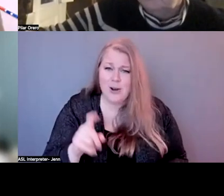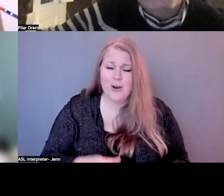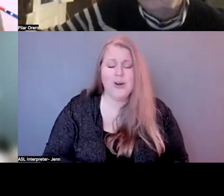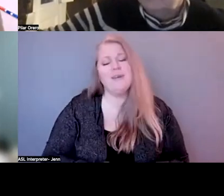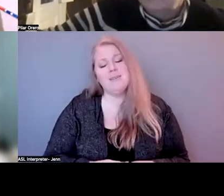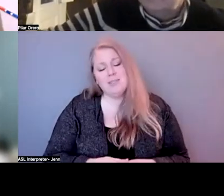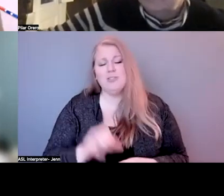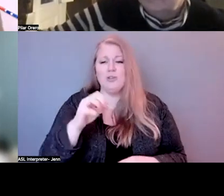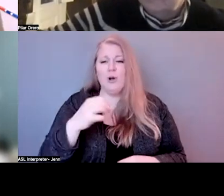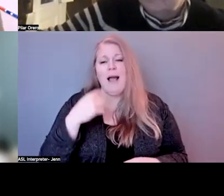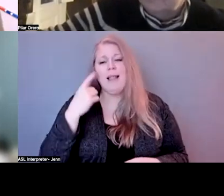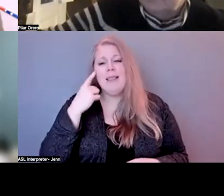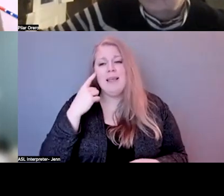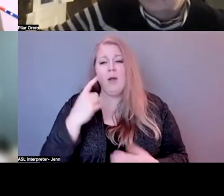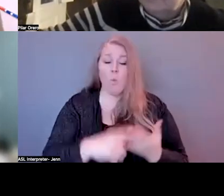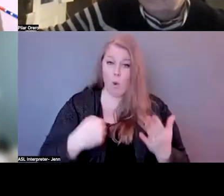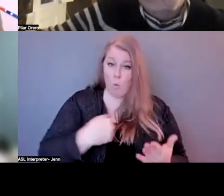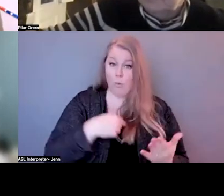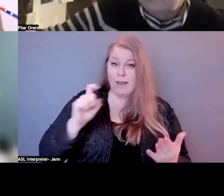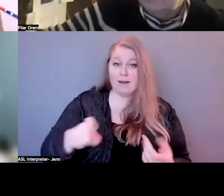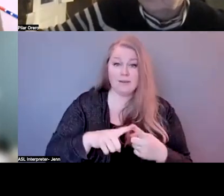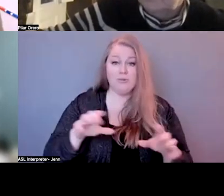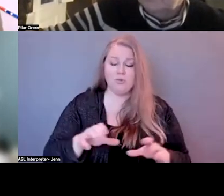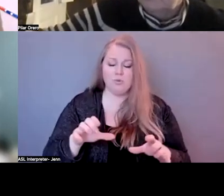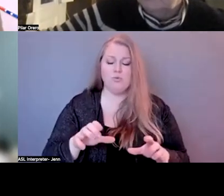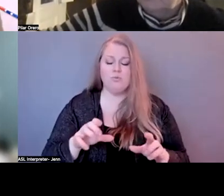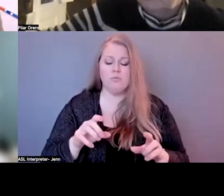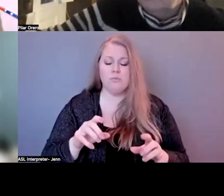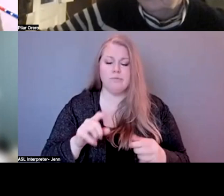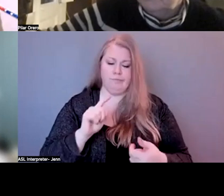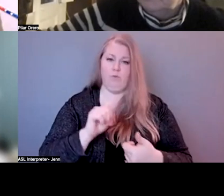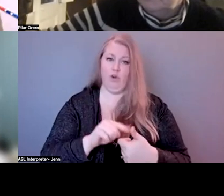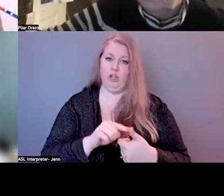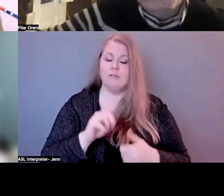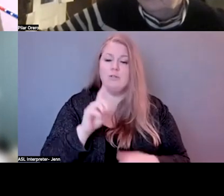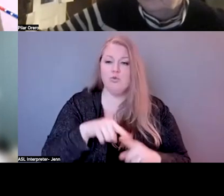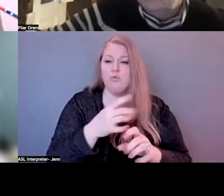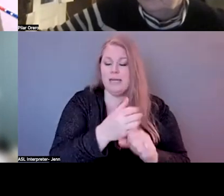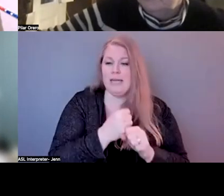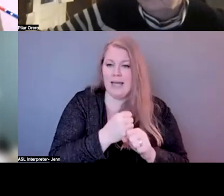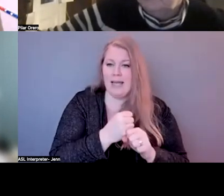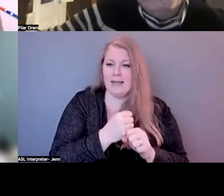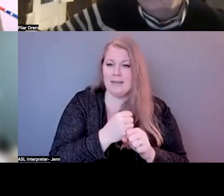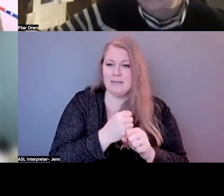I think what we need to do is first of all, just get anywhere we teach people design and